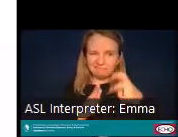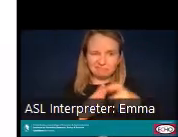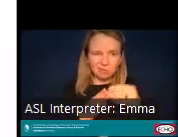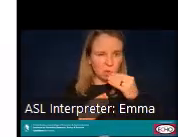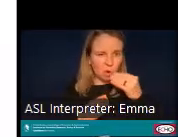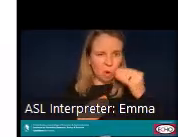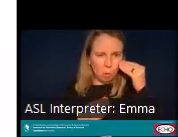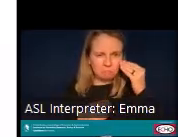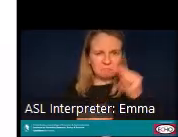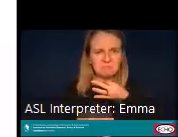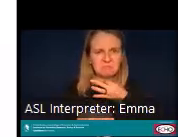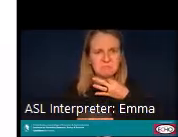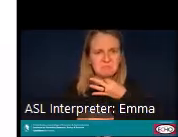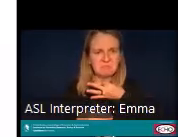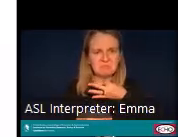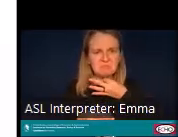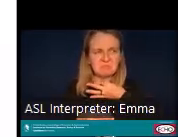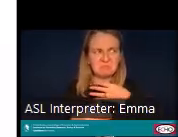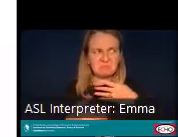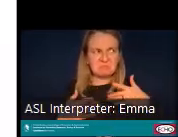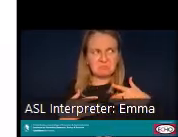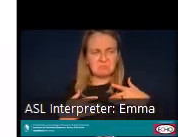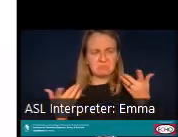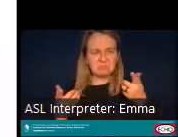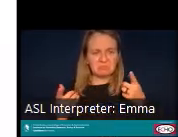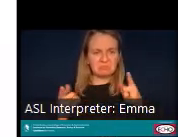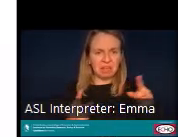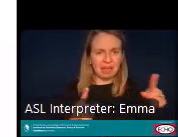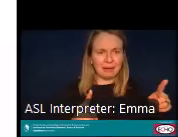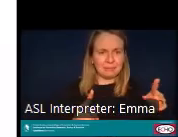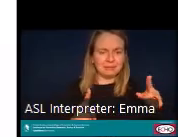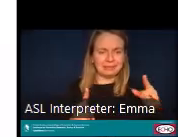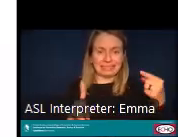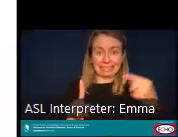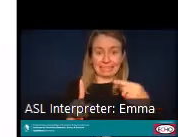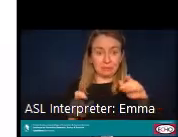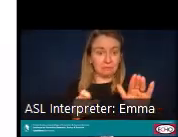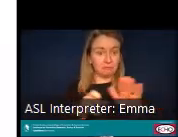wondering what is happening. He was a full term baby with no